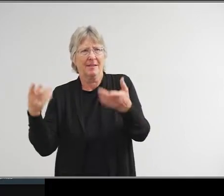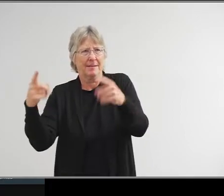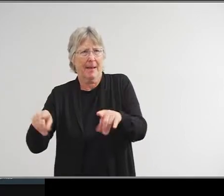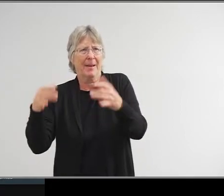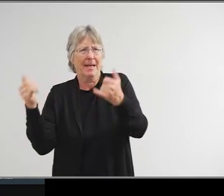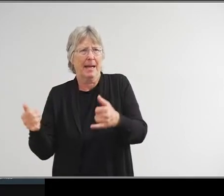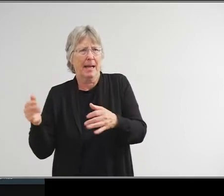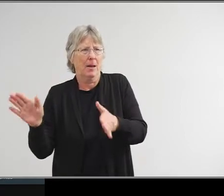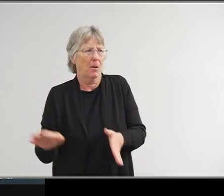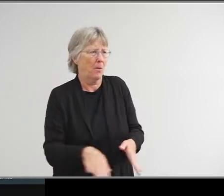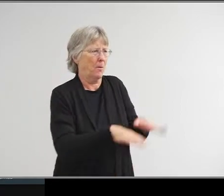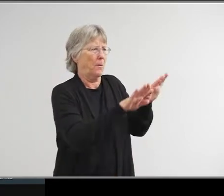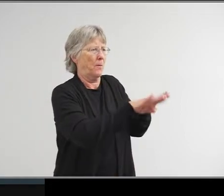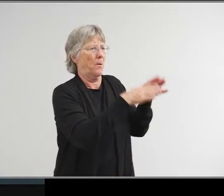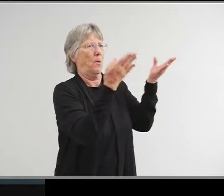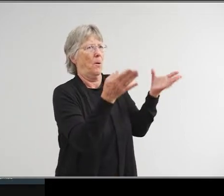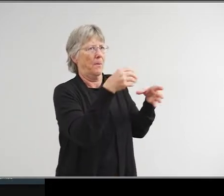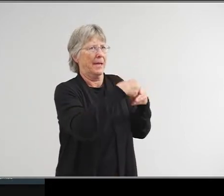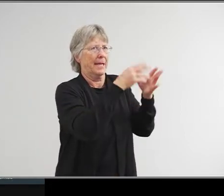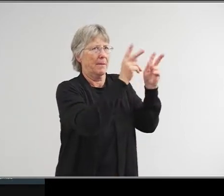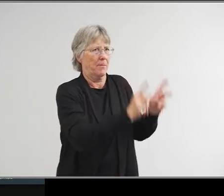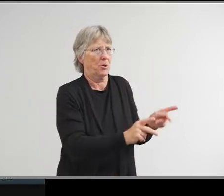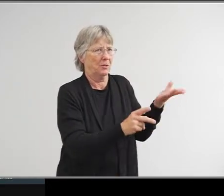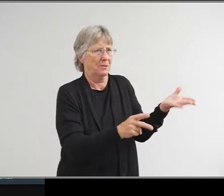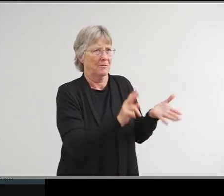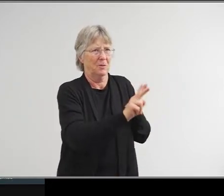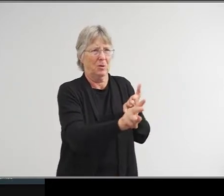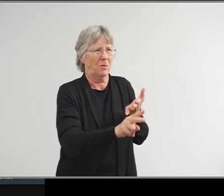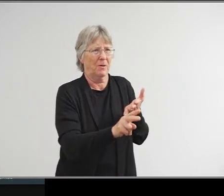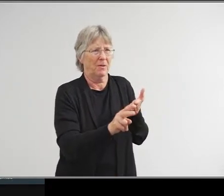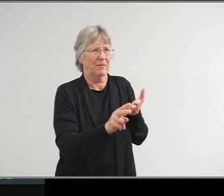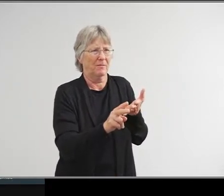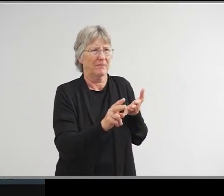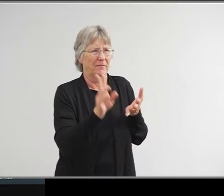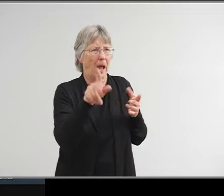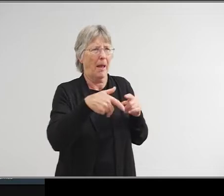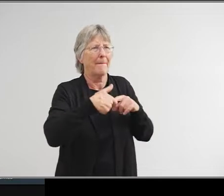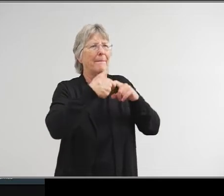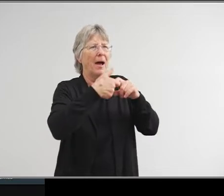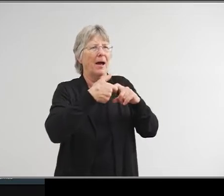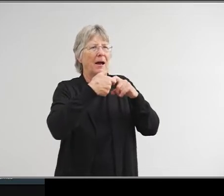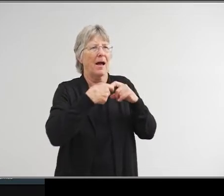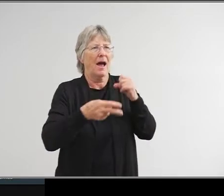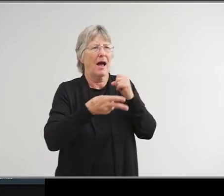And then we turned to school in two weeks. So I'll pause there. I'll save some of my last comments